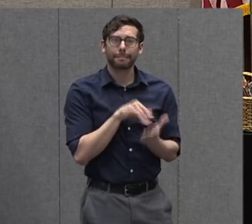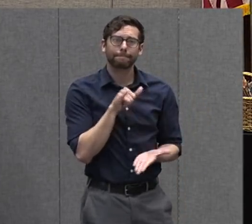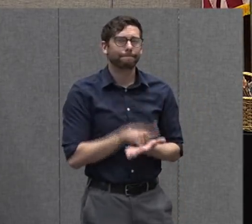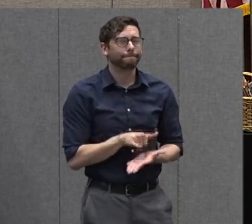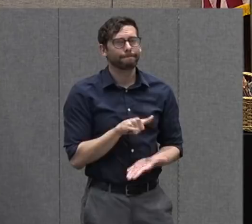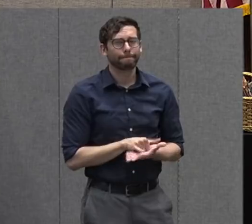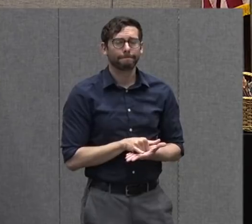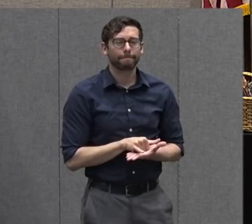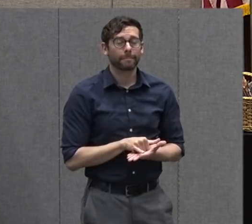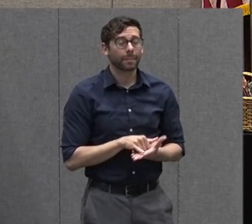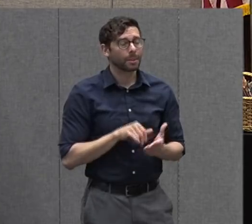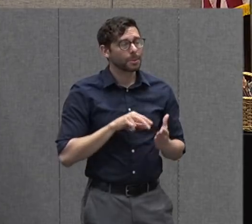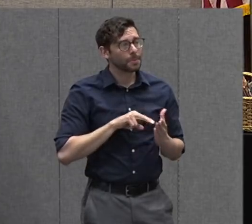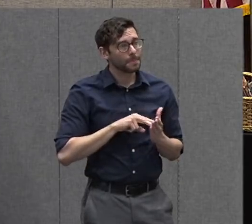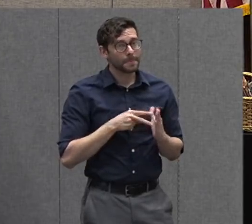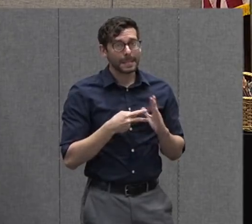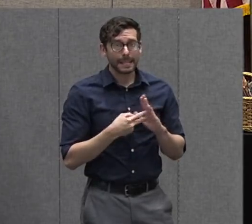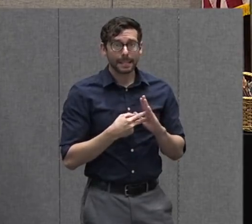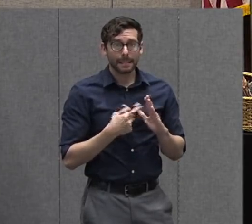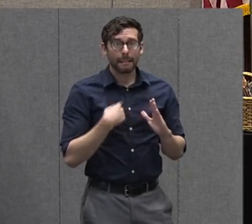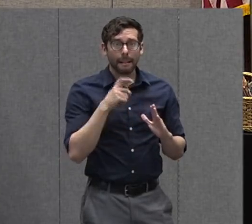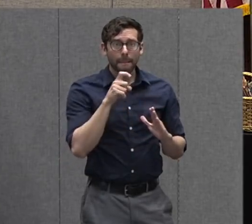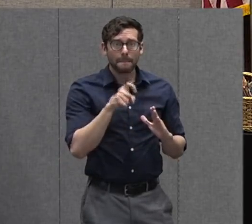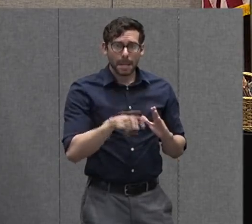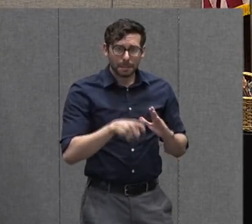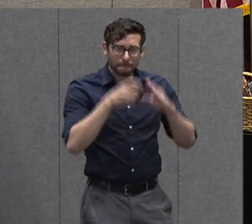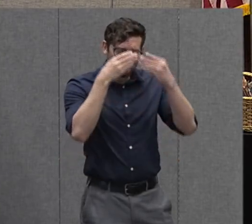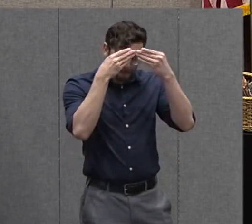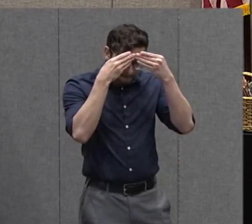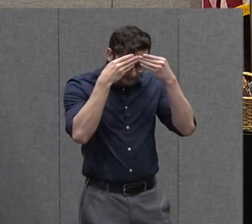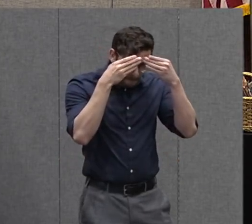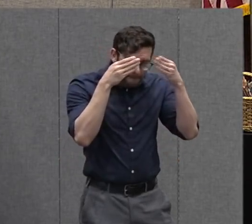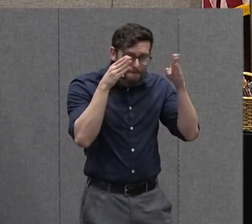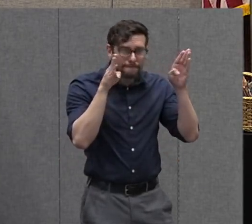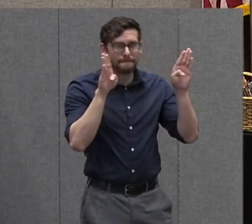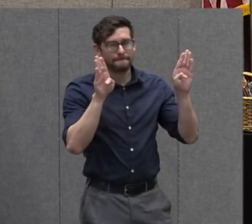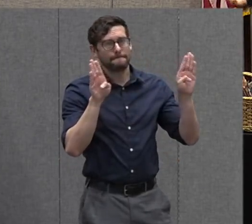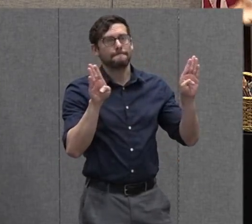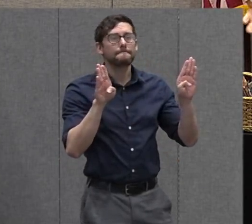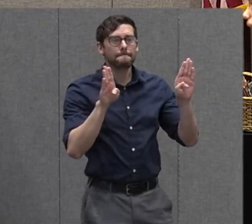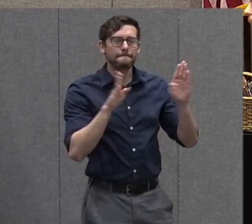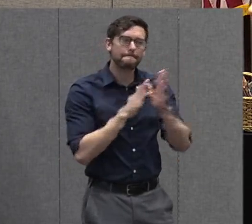is I need to have a growth mindset, so I can learn and grow and appreciate